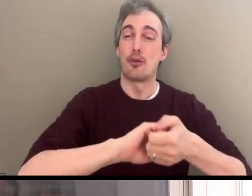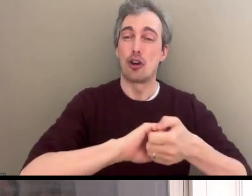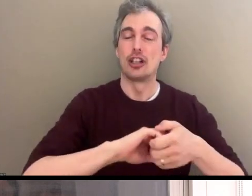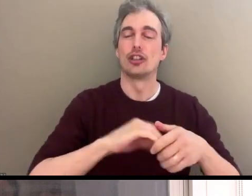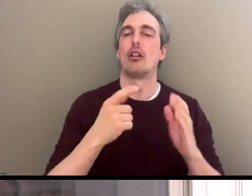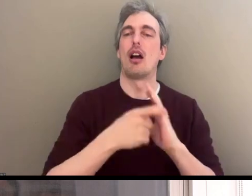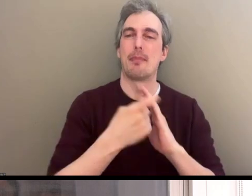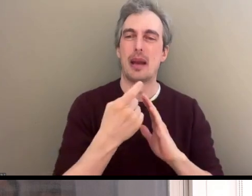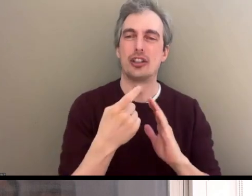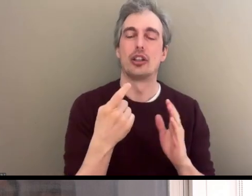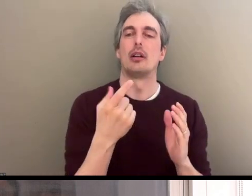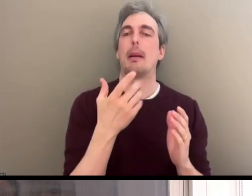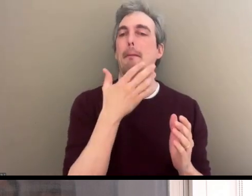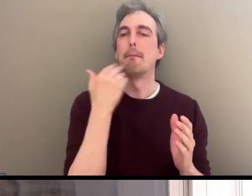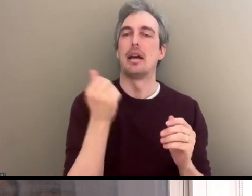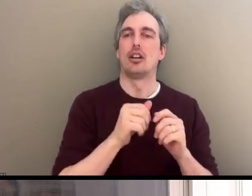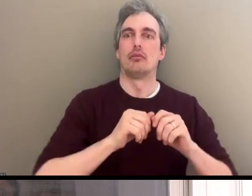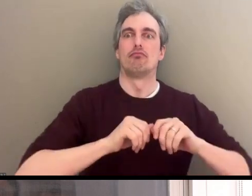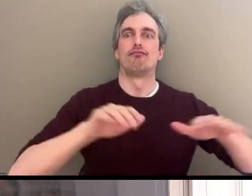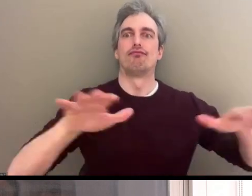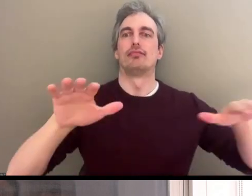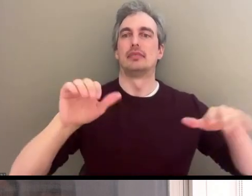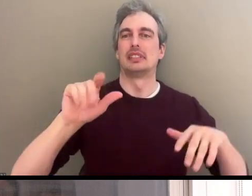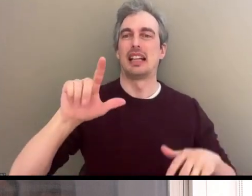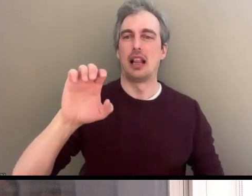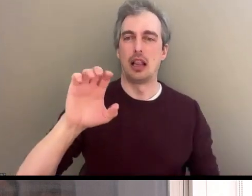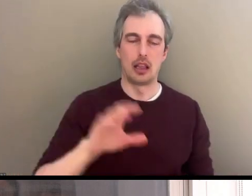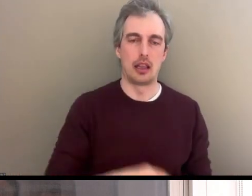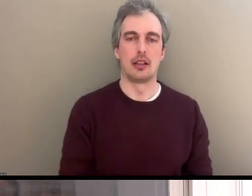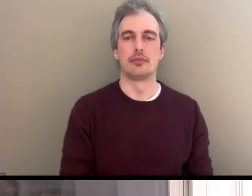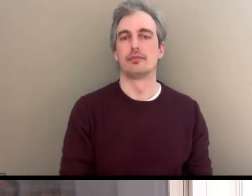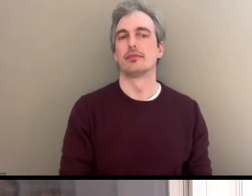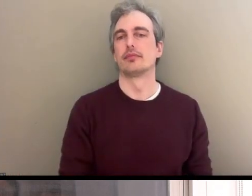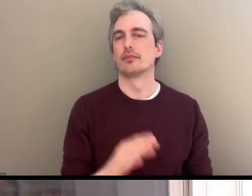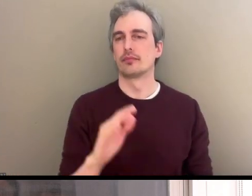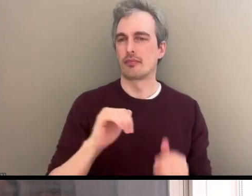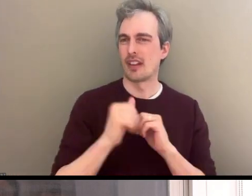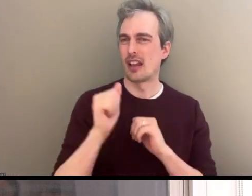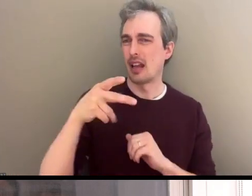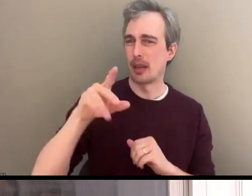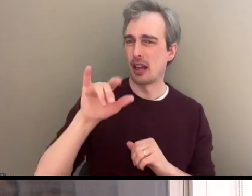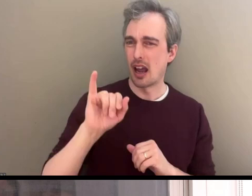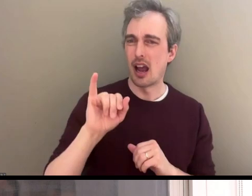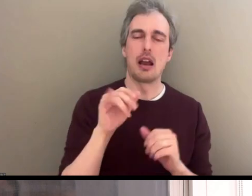The Wave API automates page level checks within your CI-CD pipeline as well. You could submit URLs.